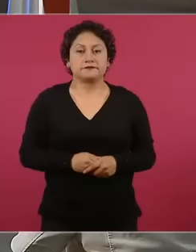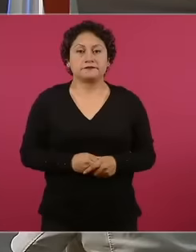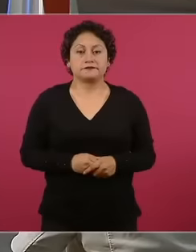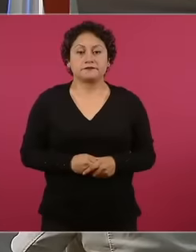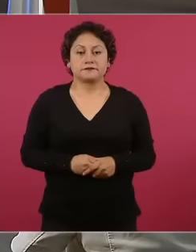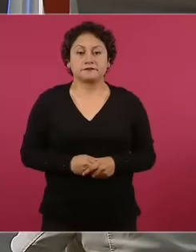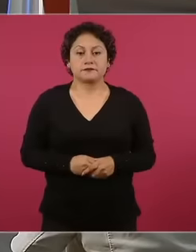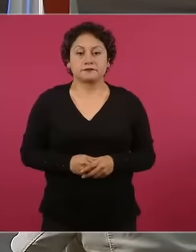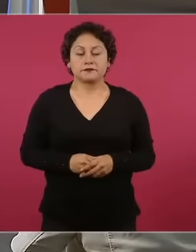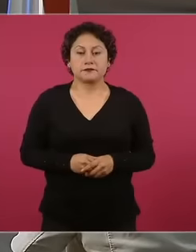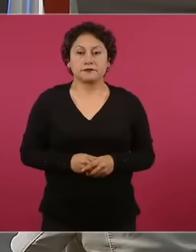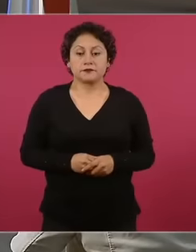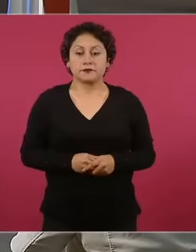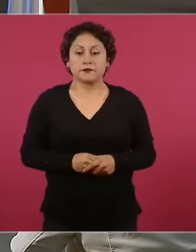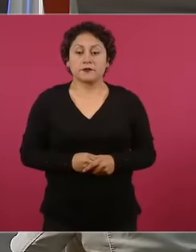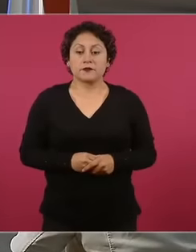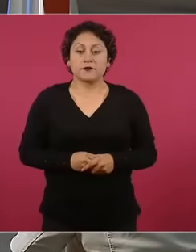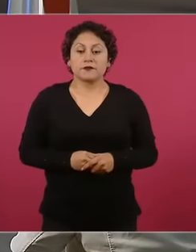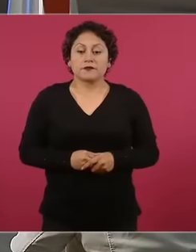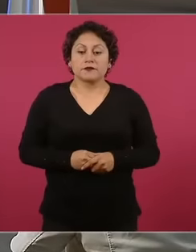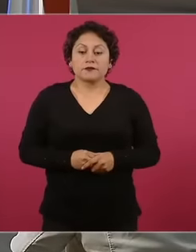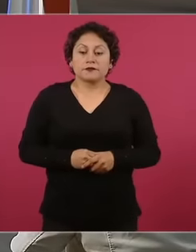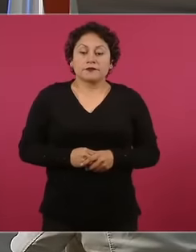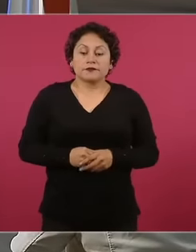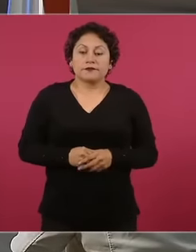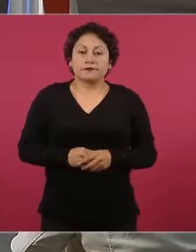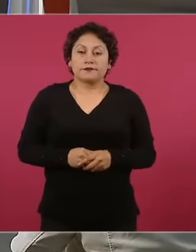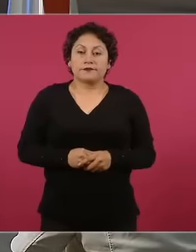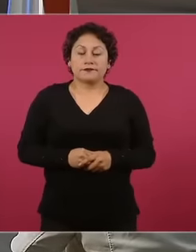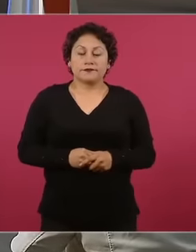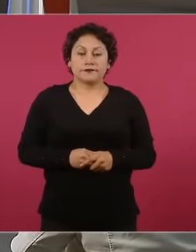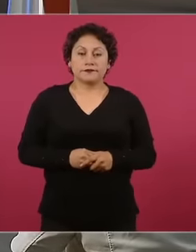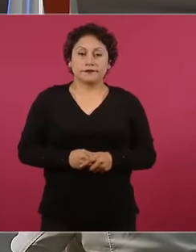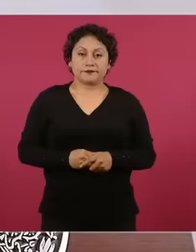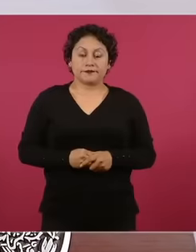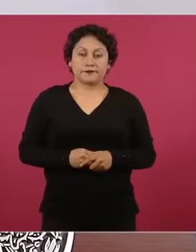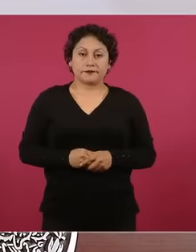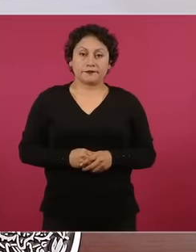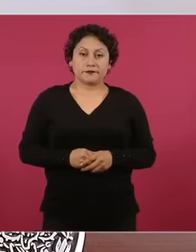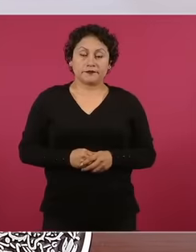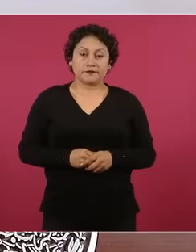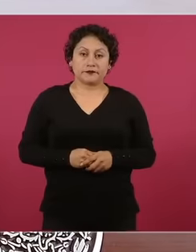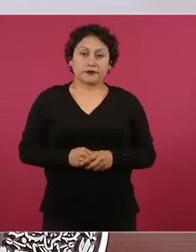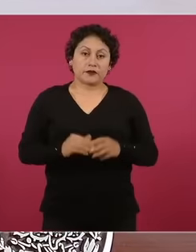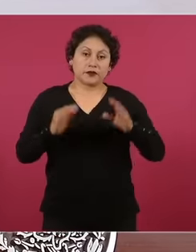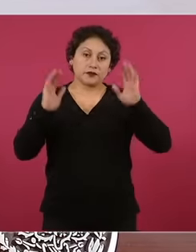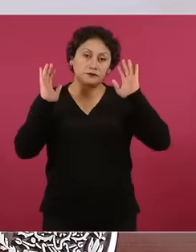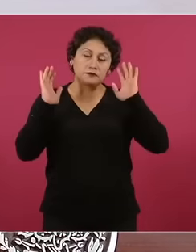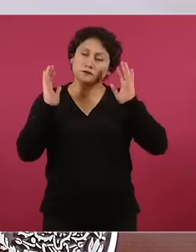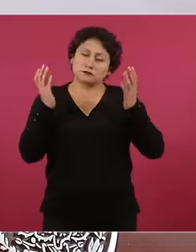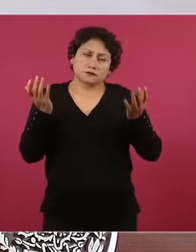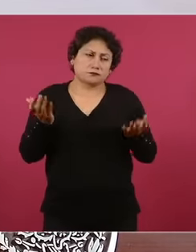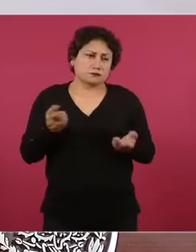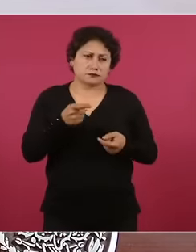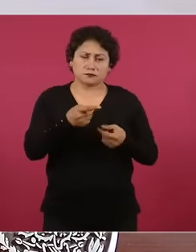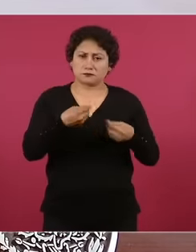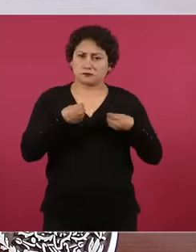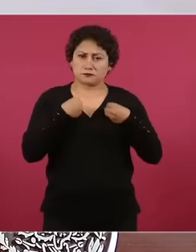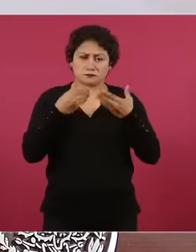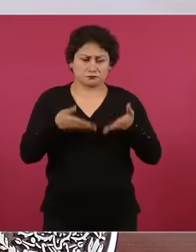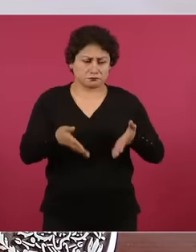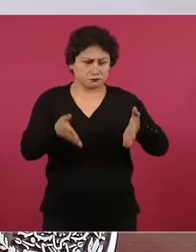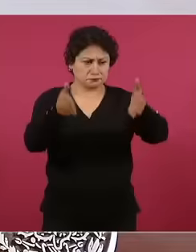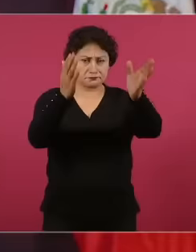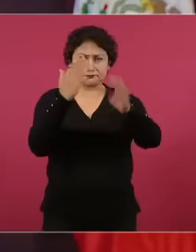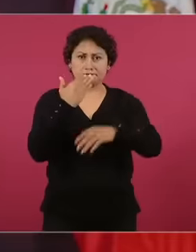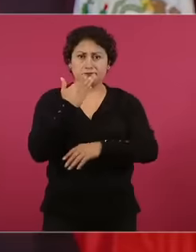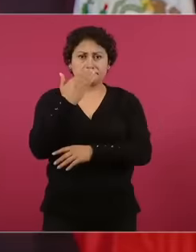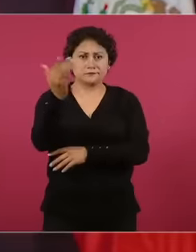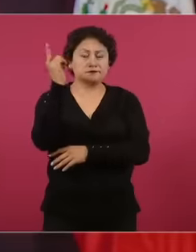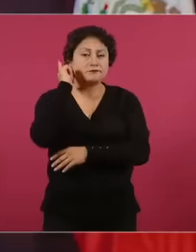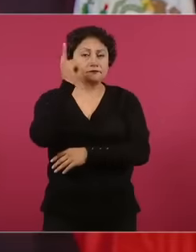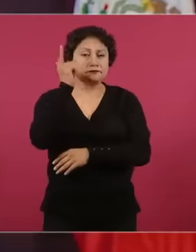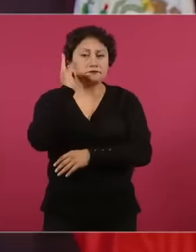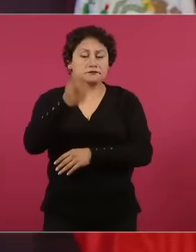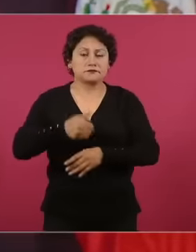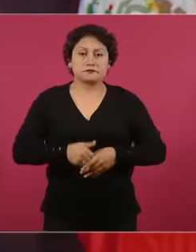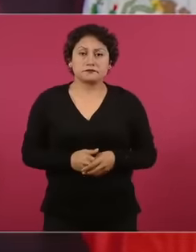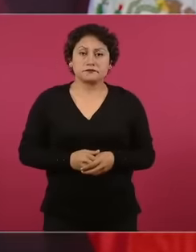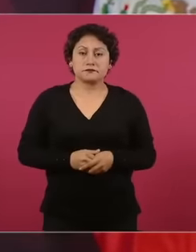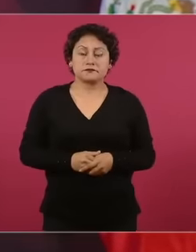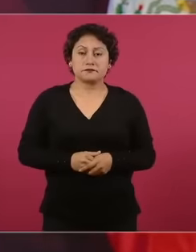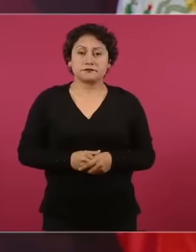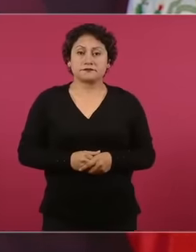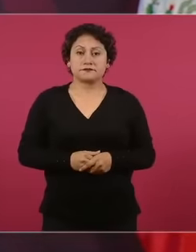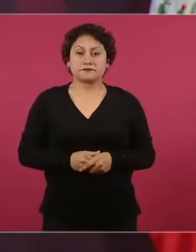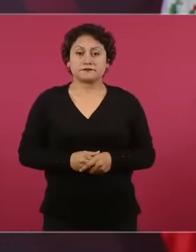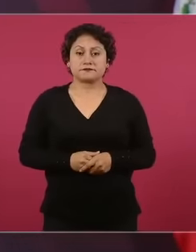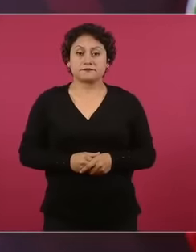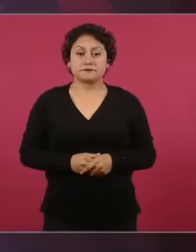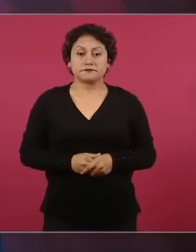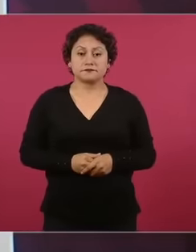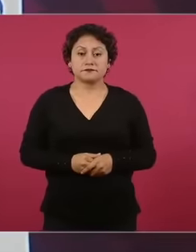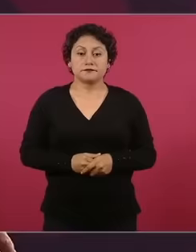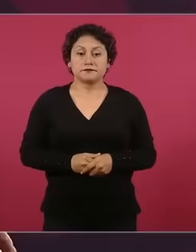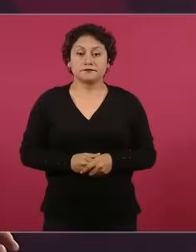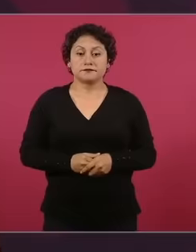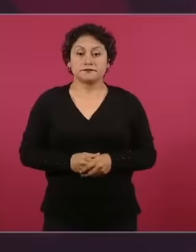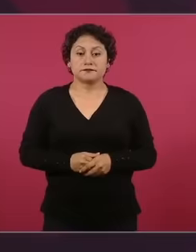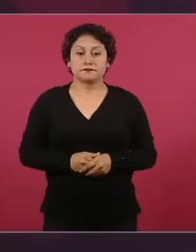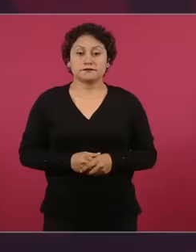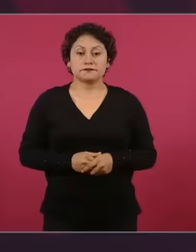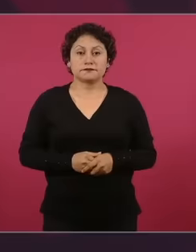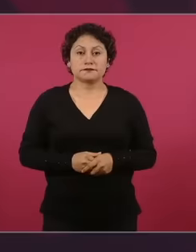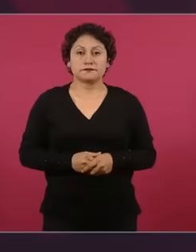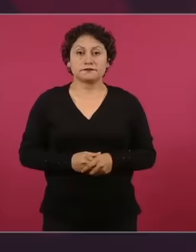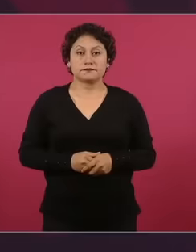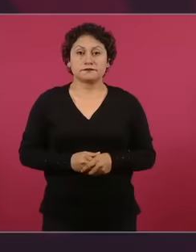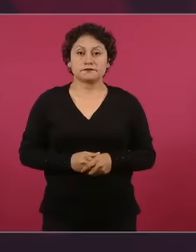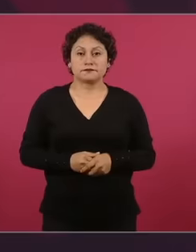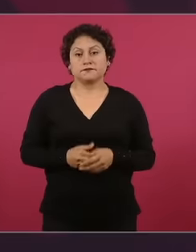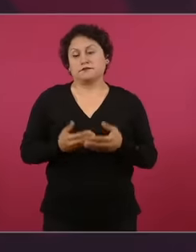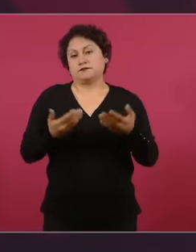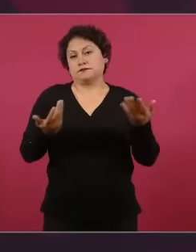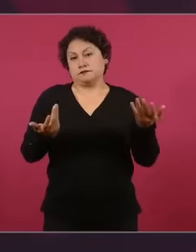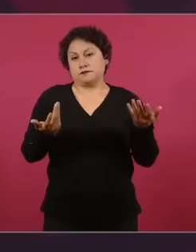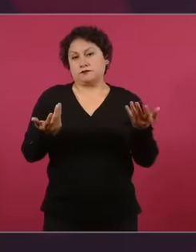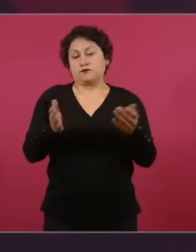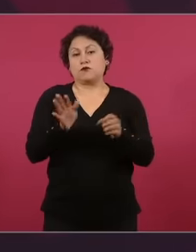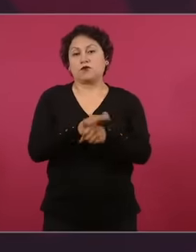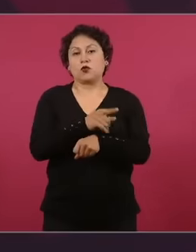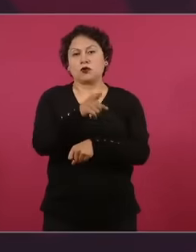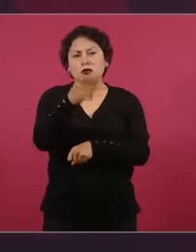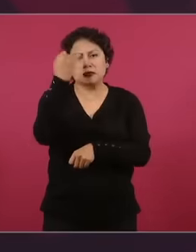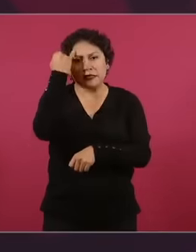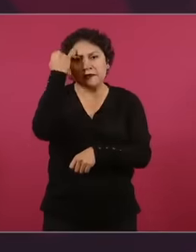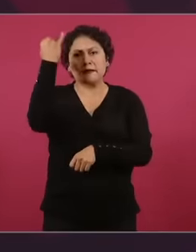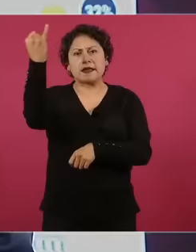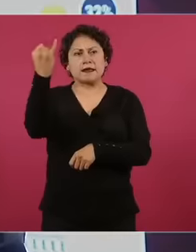this one well, let's do very well, imagine if something had happened to him, he would have lost his life,